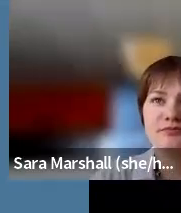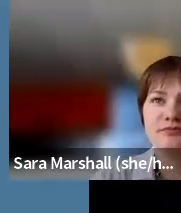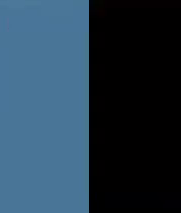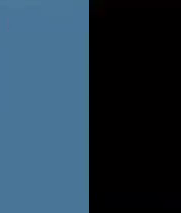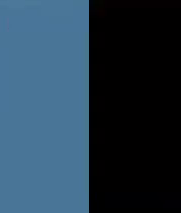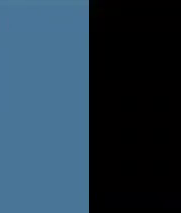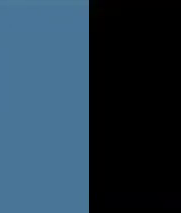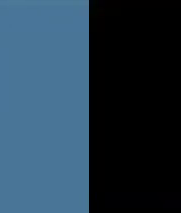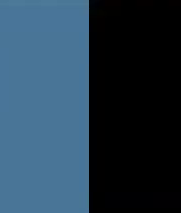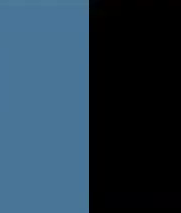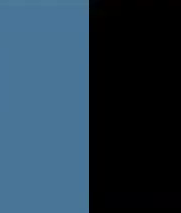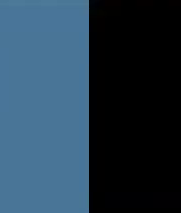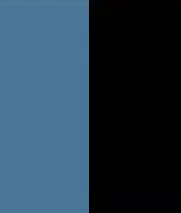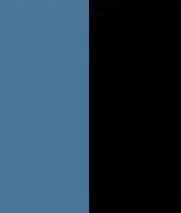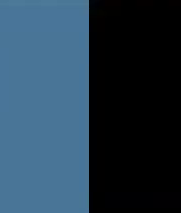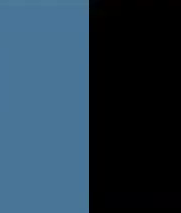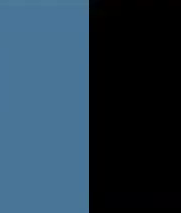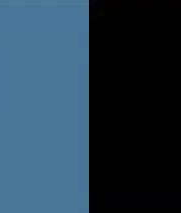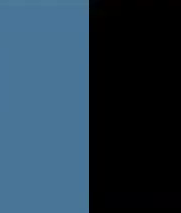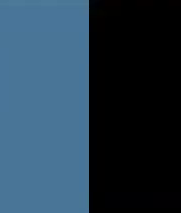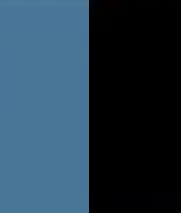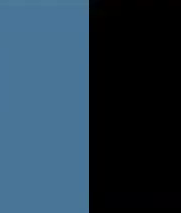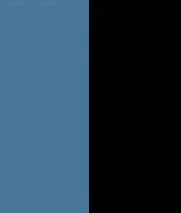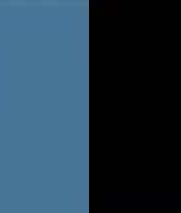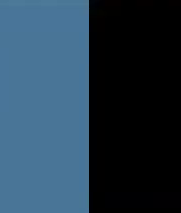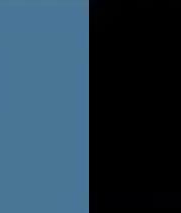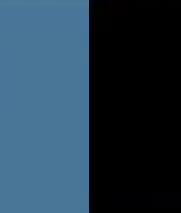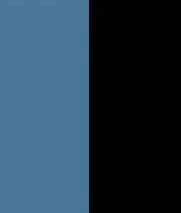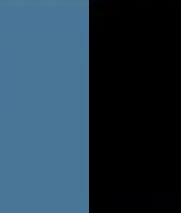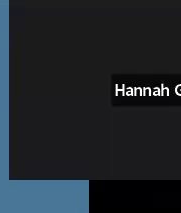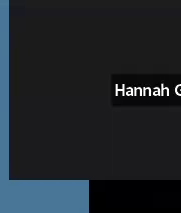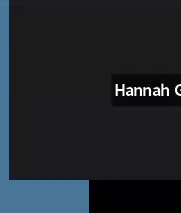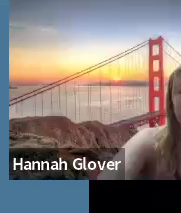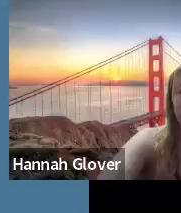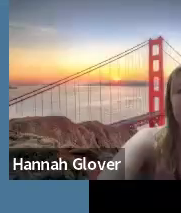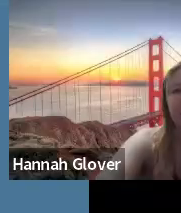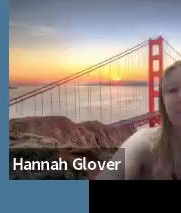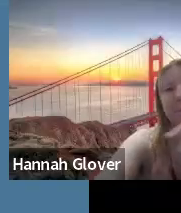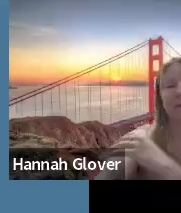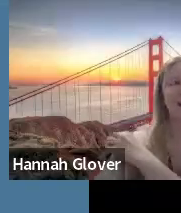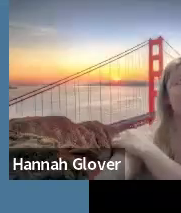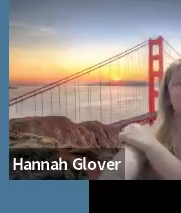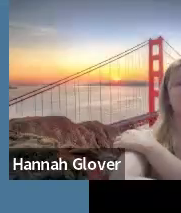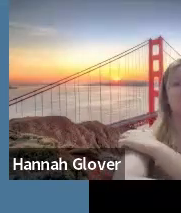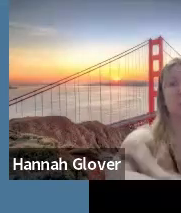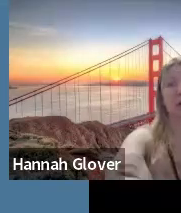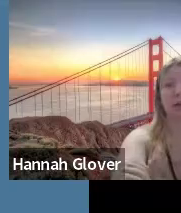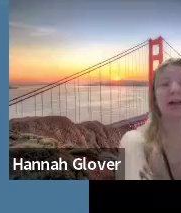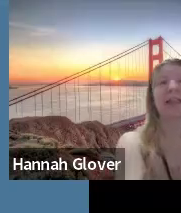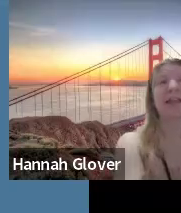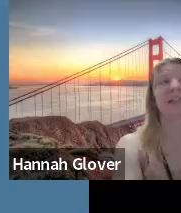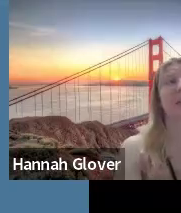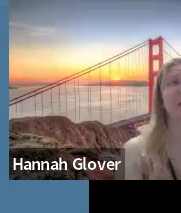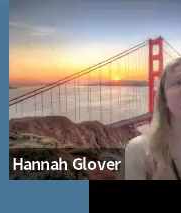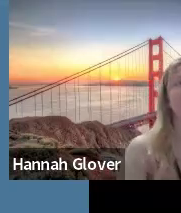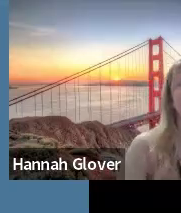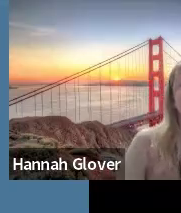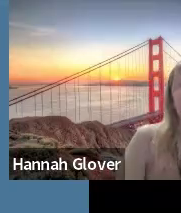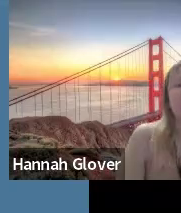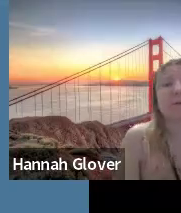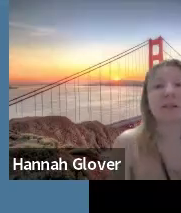, Tia, thank you for asking. Have you seen any changes